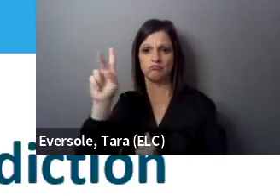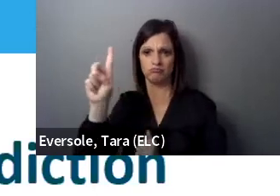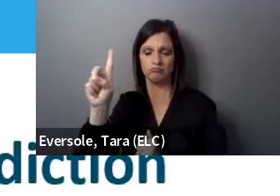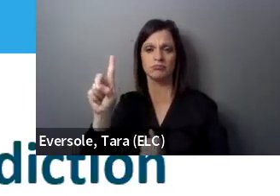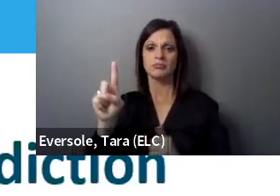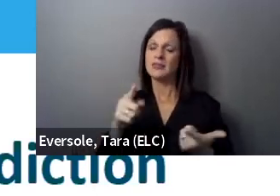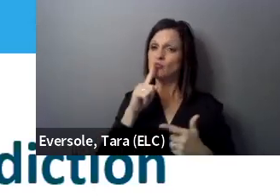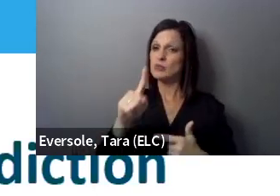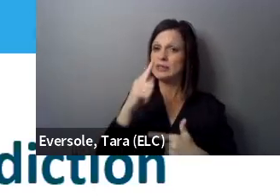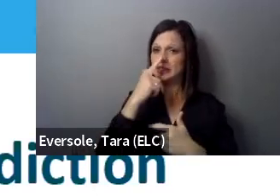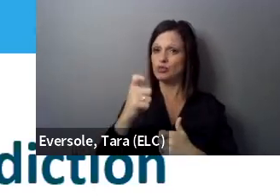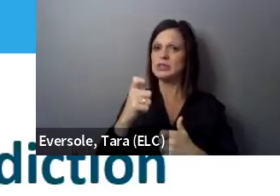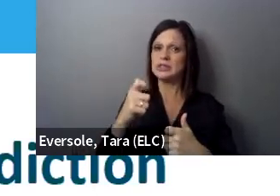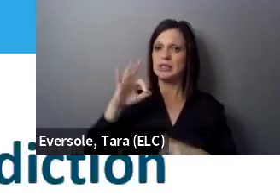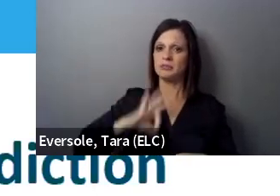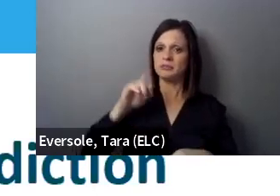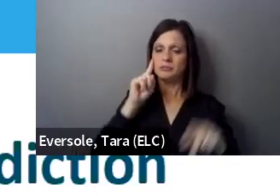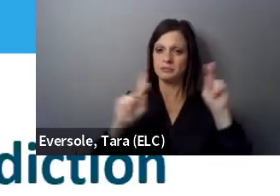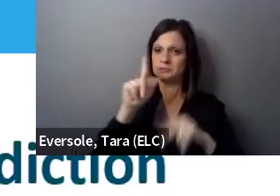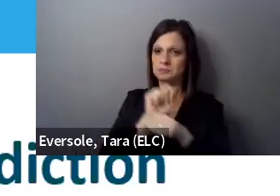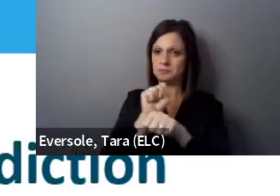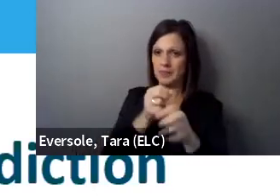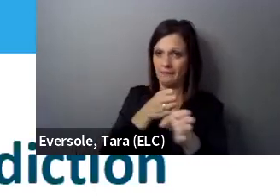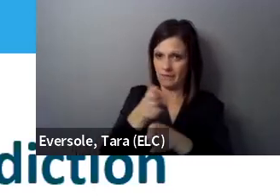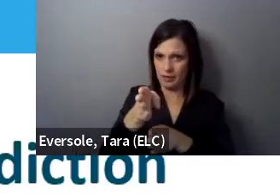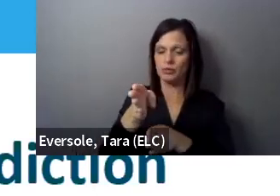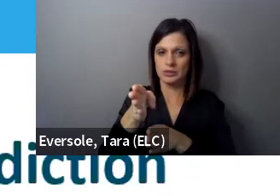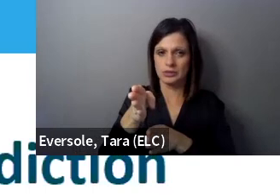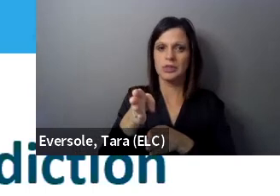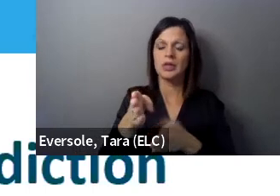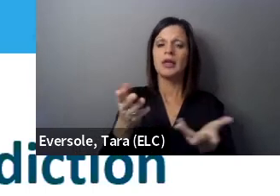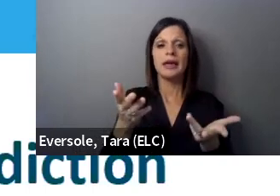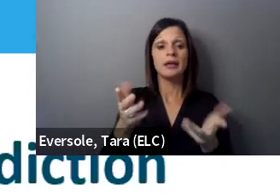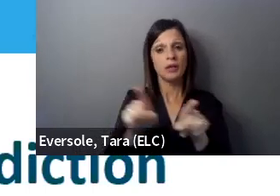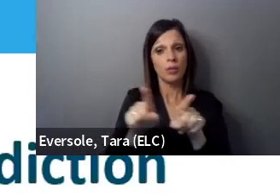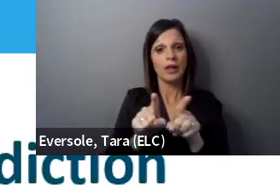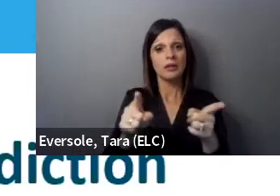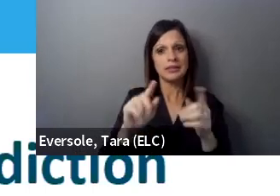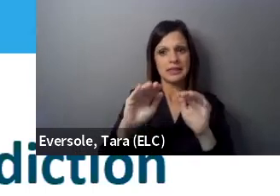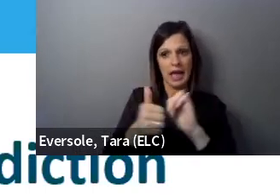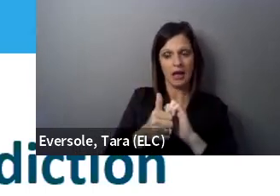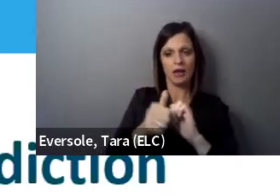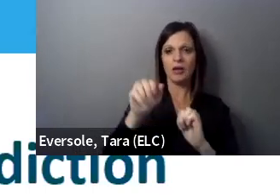know about the biases or perceptions as they present themselves in communities or everyday life.